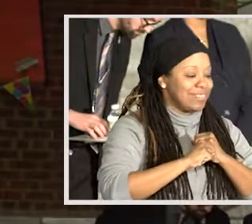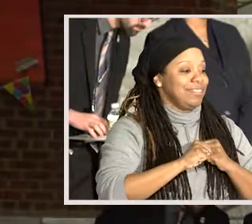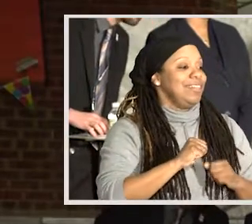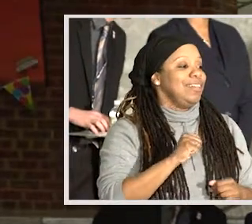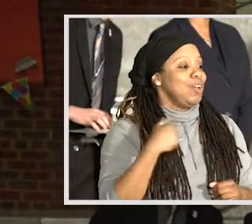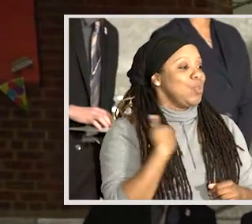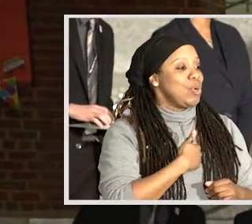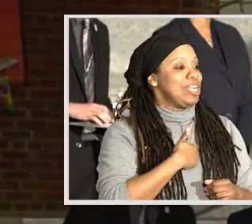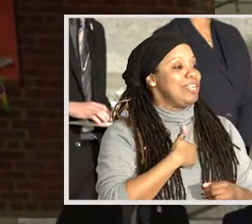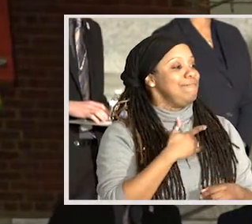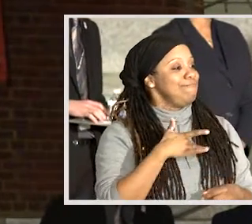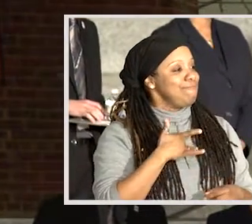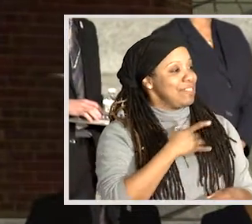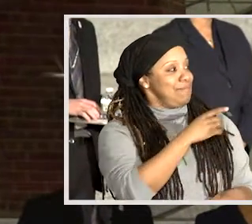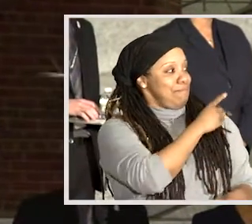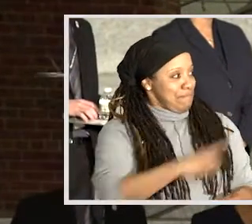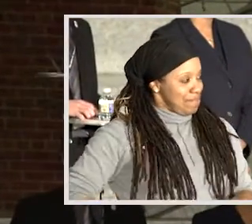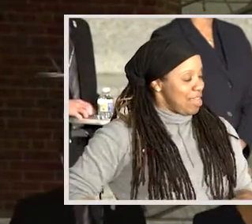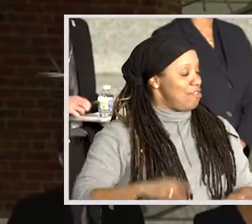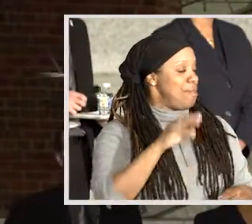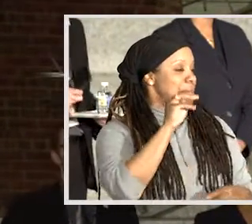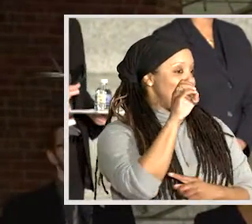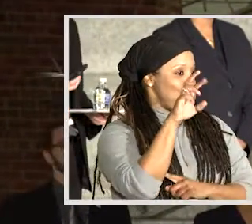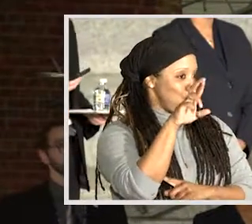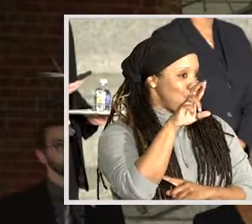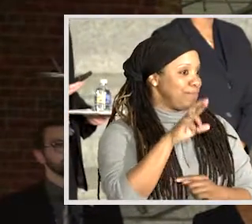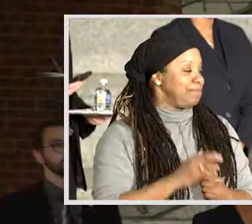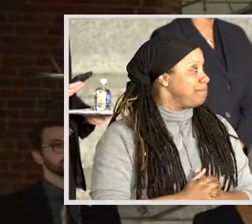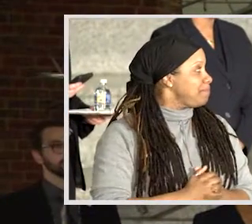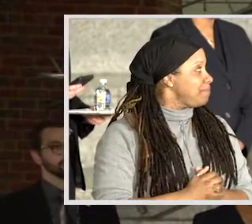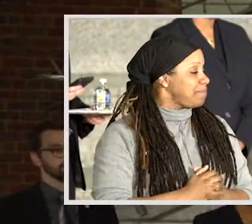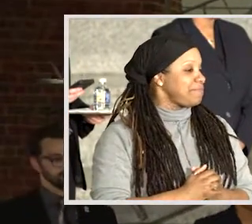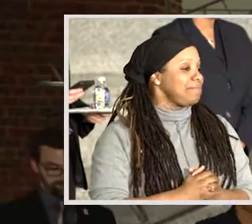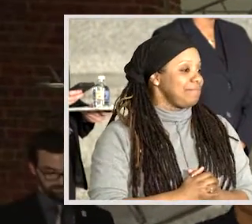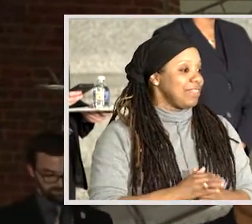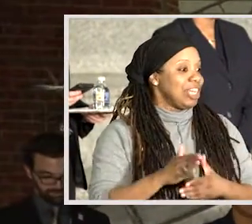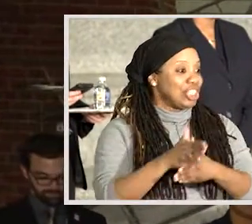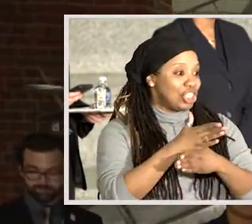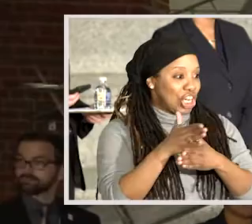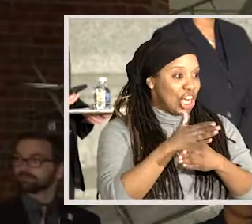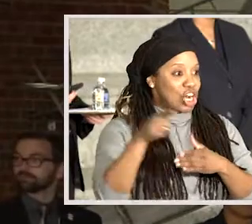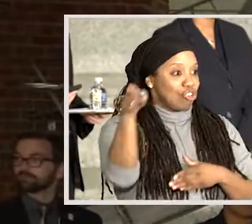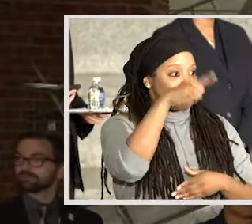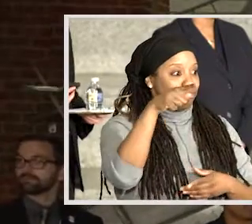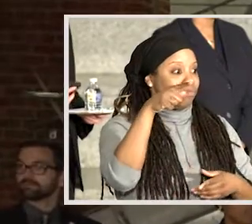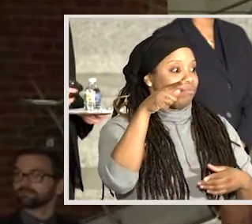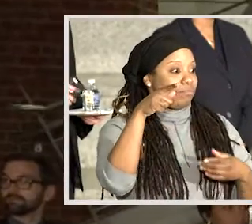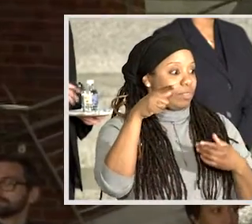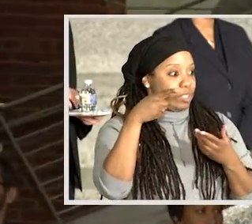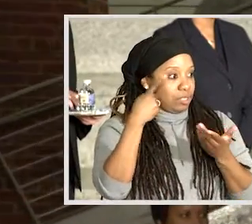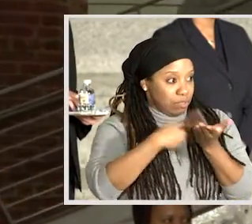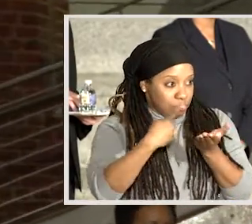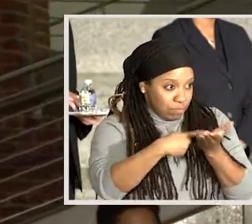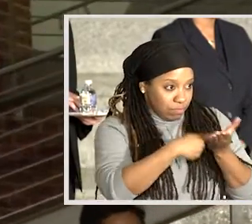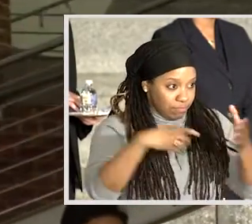NOW YOU HAVE SHARED YOUR INDIVIDUAL PRIORITIES WITH YOUR TABLE. IT IS TIME TO PUT TOGETHER A TABLE BUDGET.